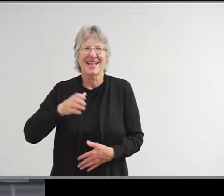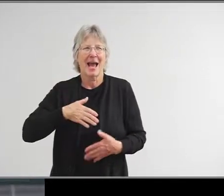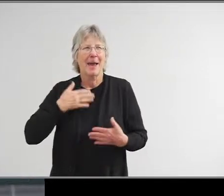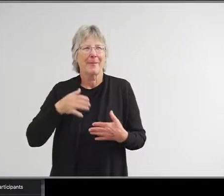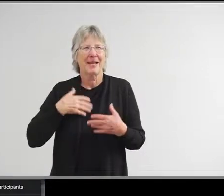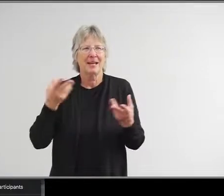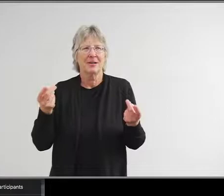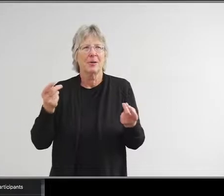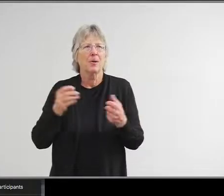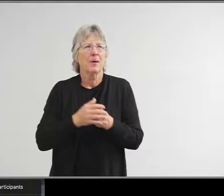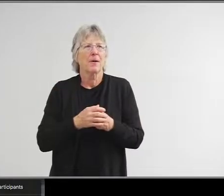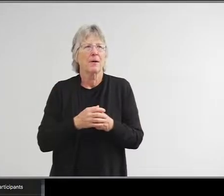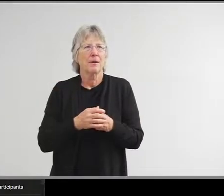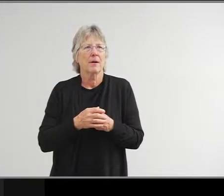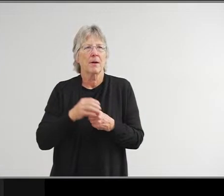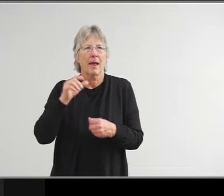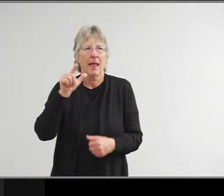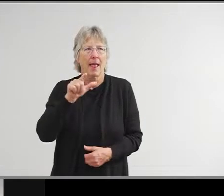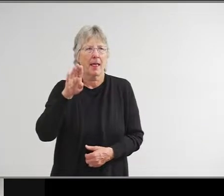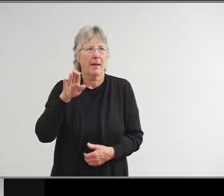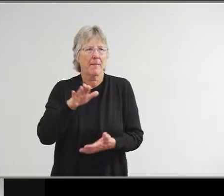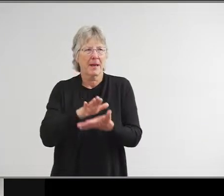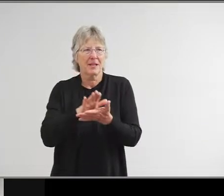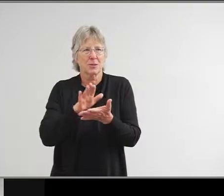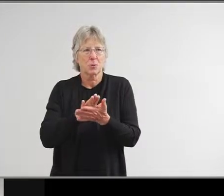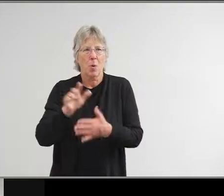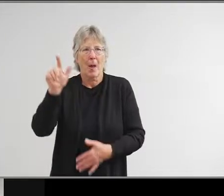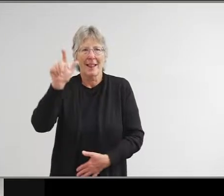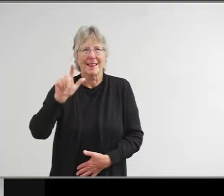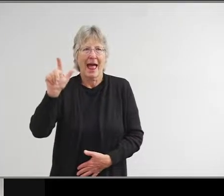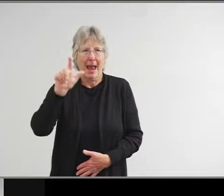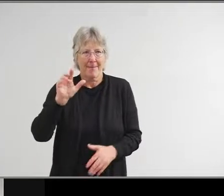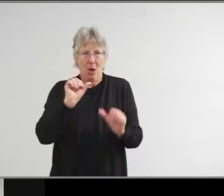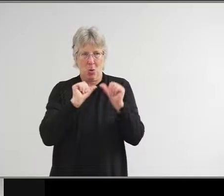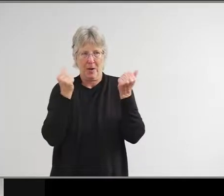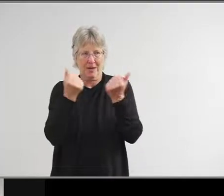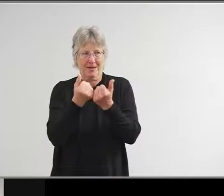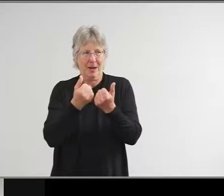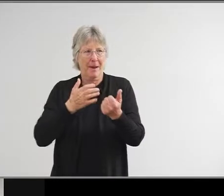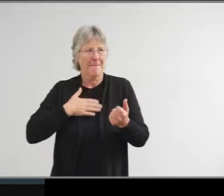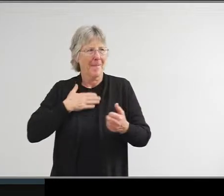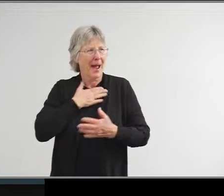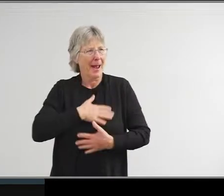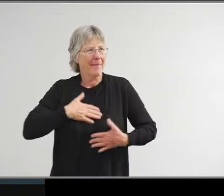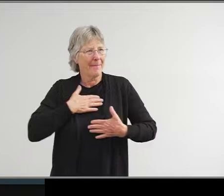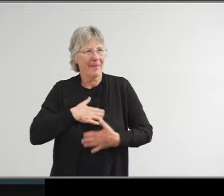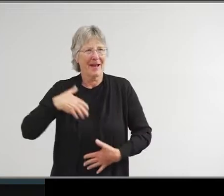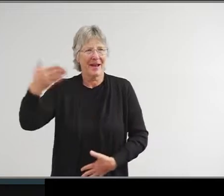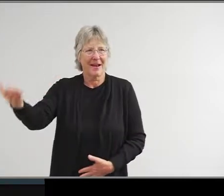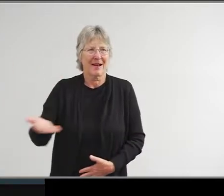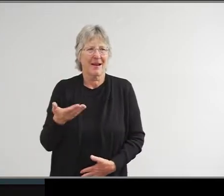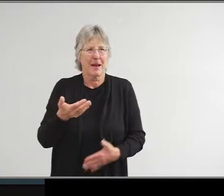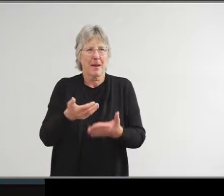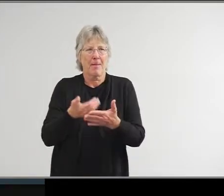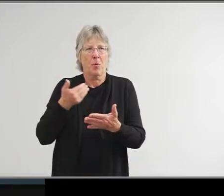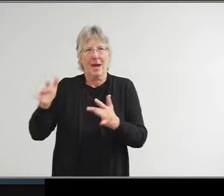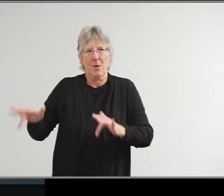On behalf of the Long Beach School Librarians Association, it is my pleasure to introduce a prerecorded presentation